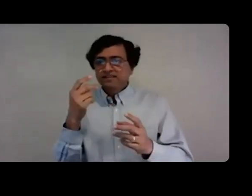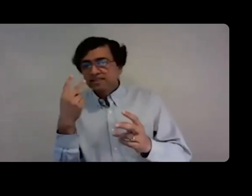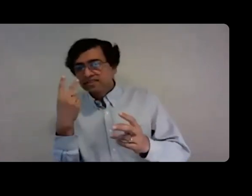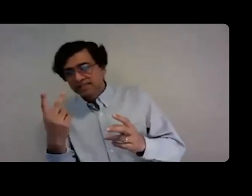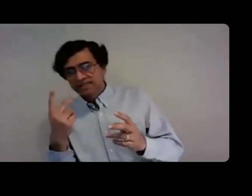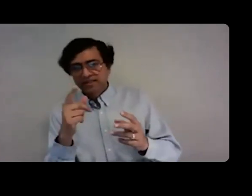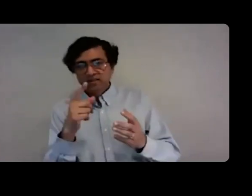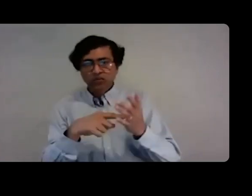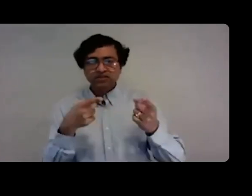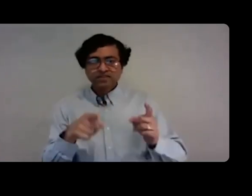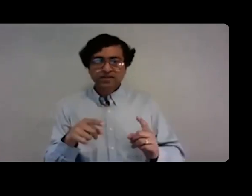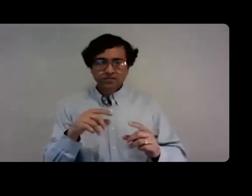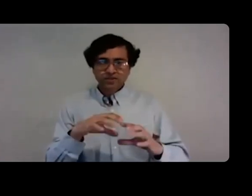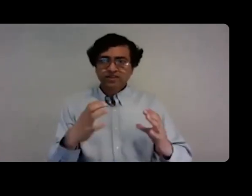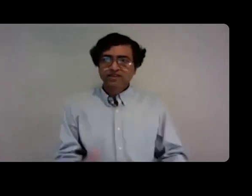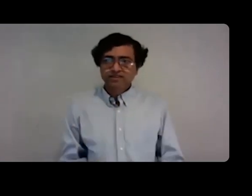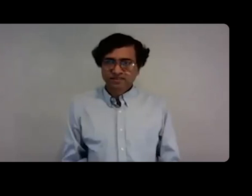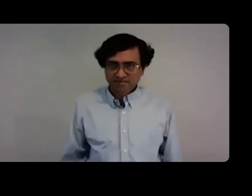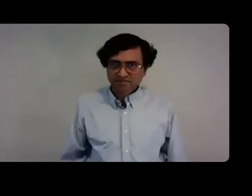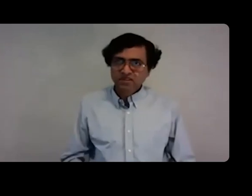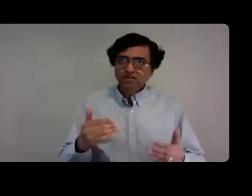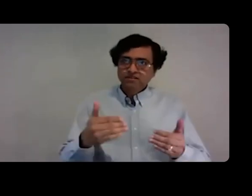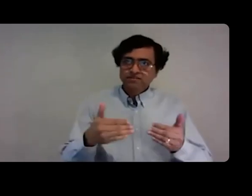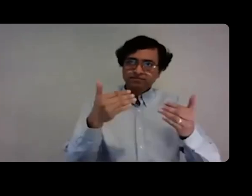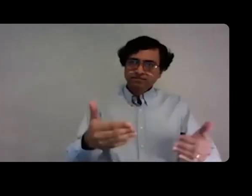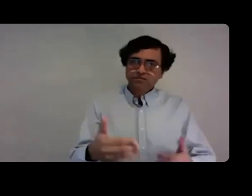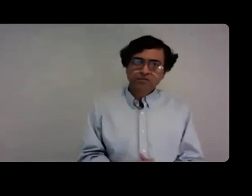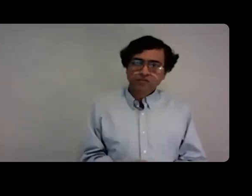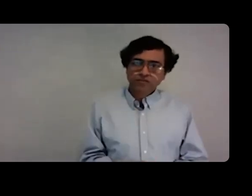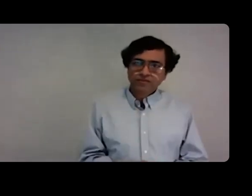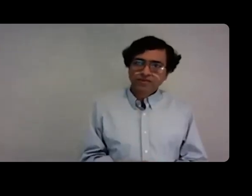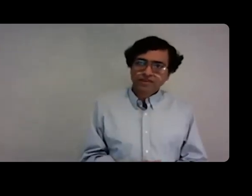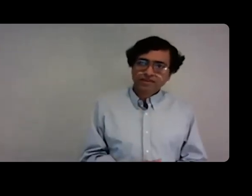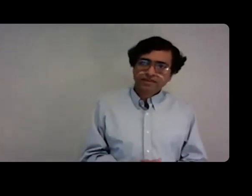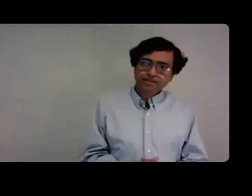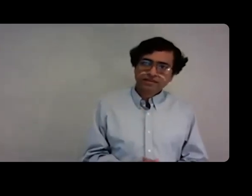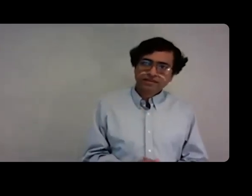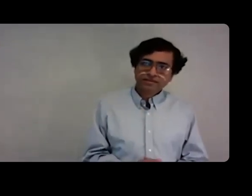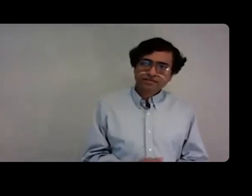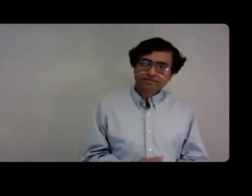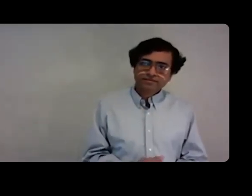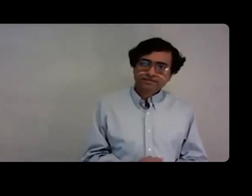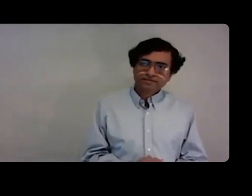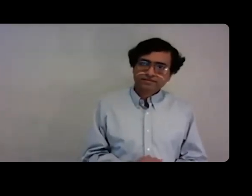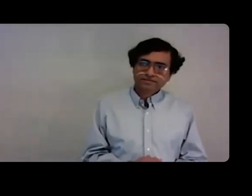deaf students in the class regardless of where they are sitting to be able to see and therefore be engaged in class.